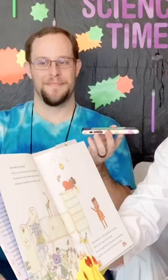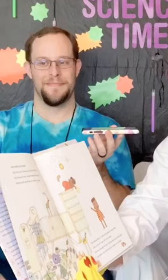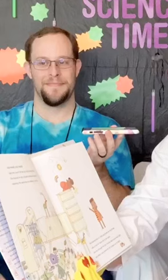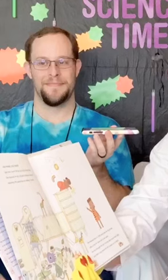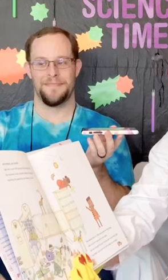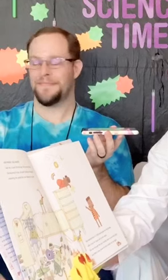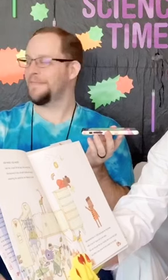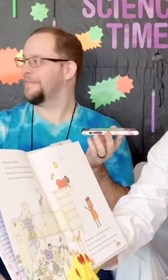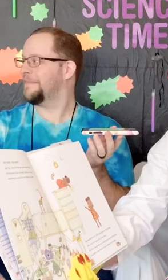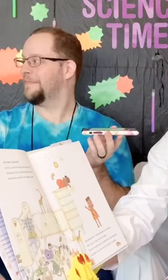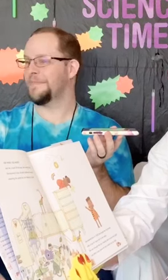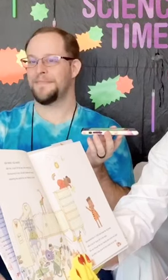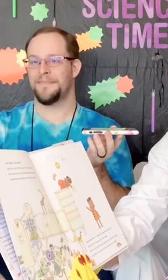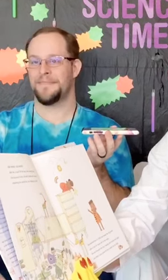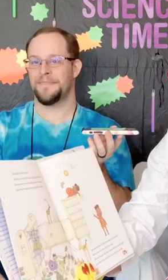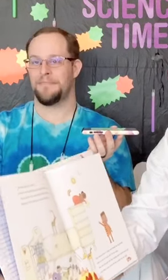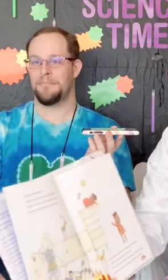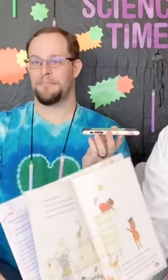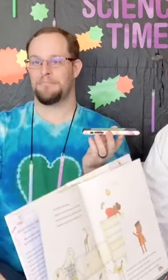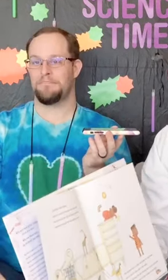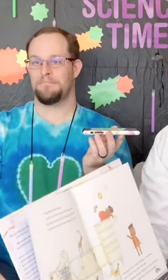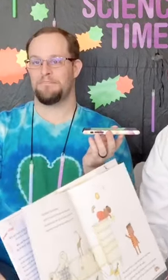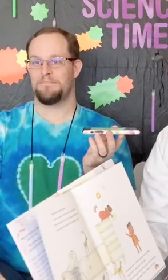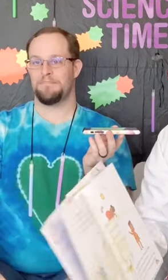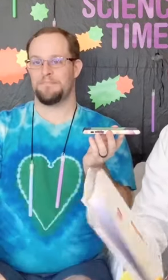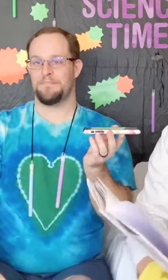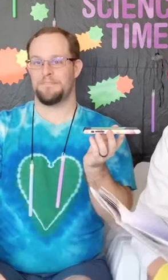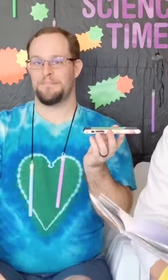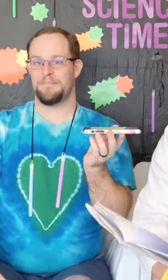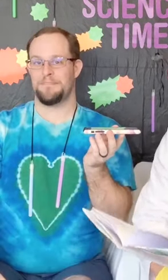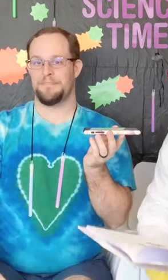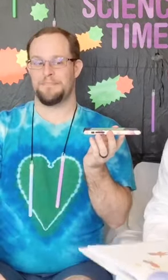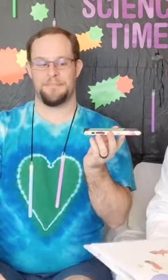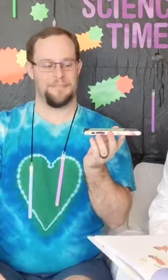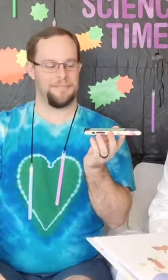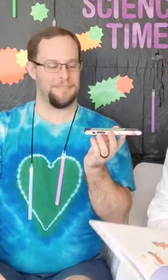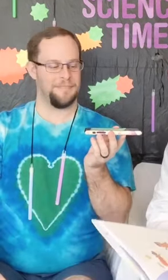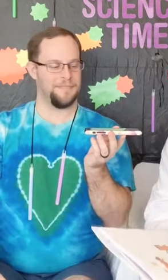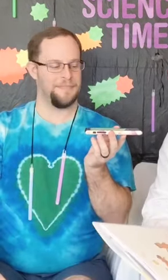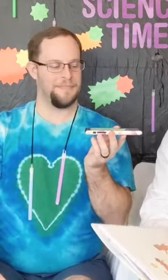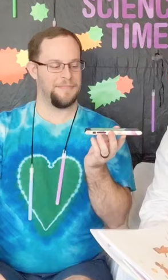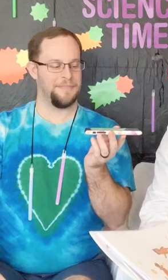and didn't slow down till she conked out at night.